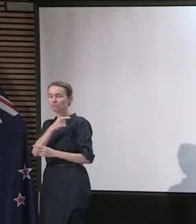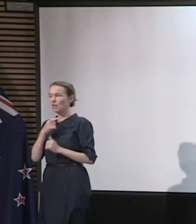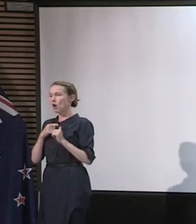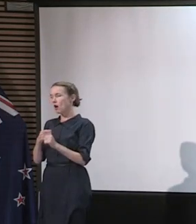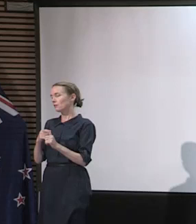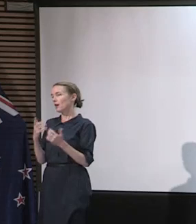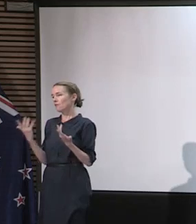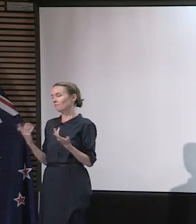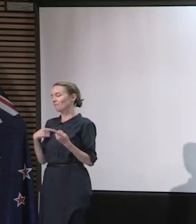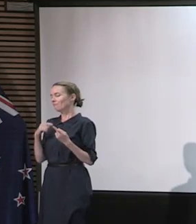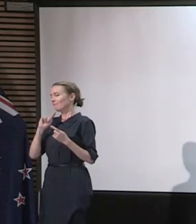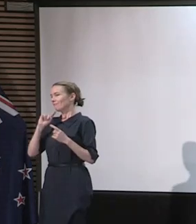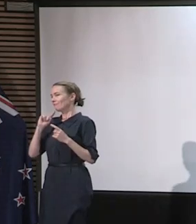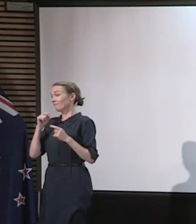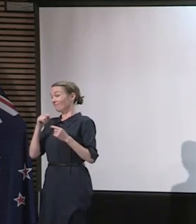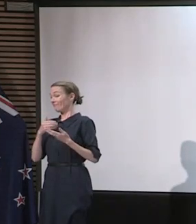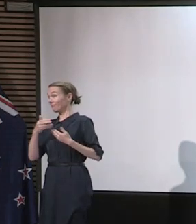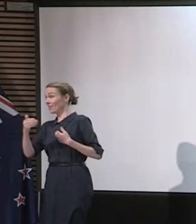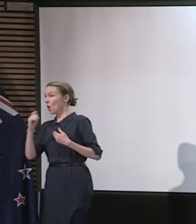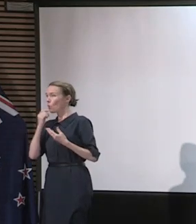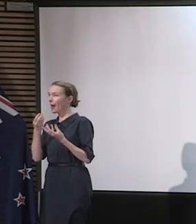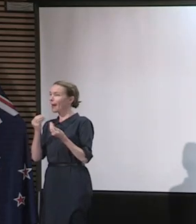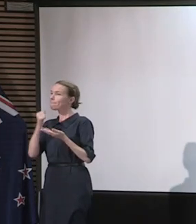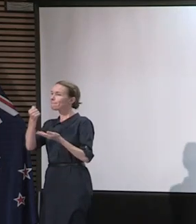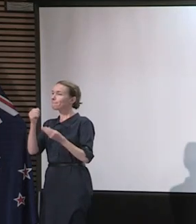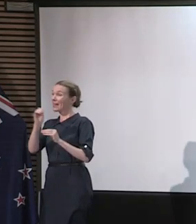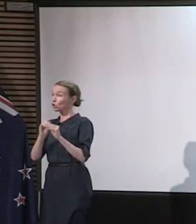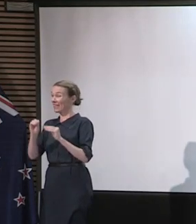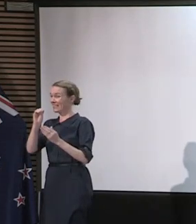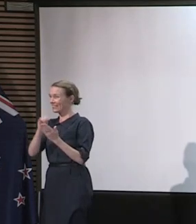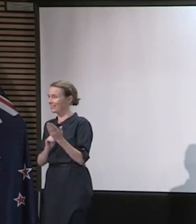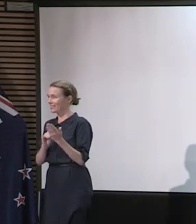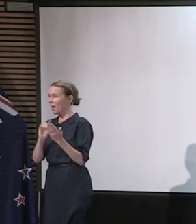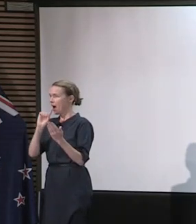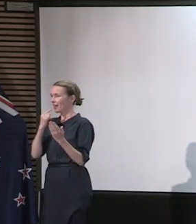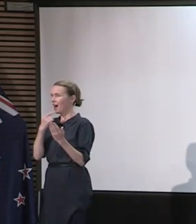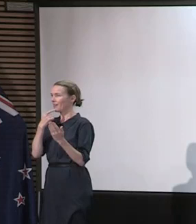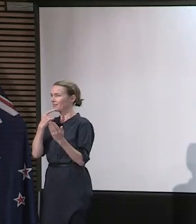whether this will be ring fenced? I won't get ahead of the Budget, which